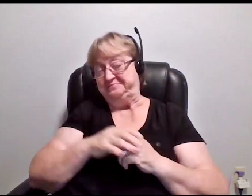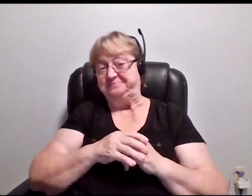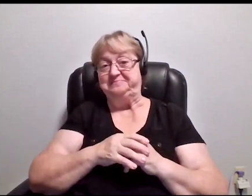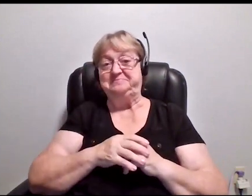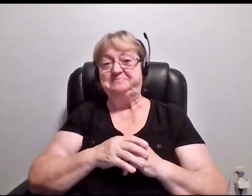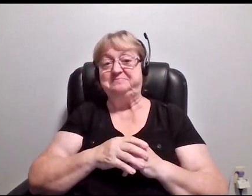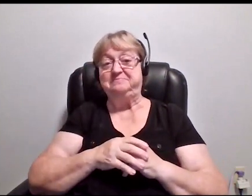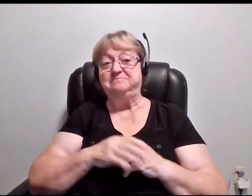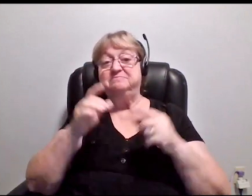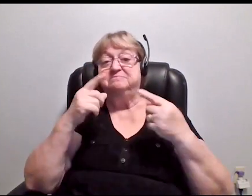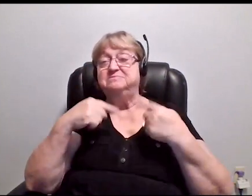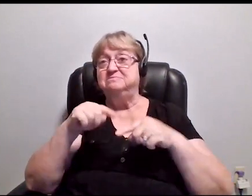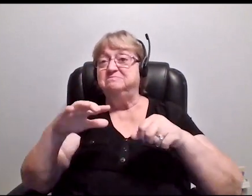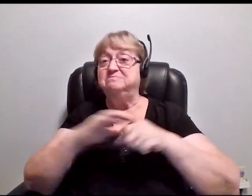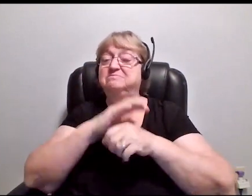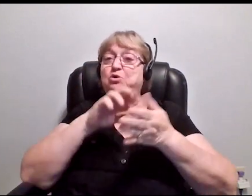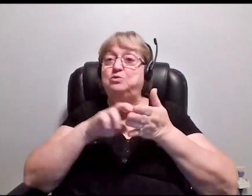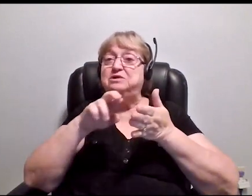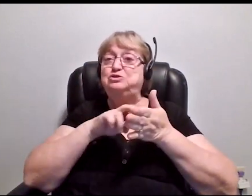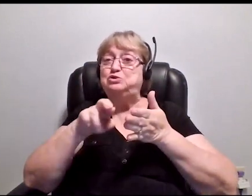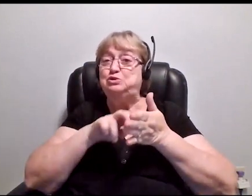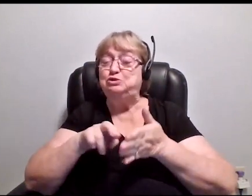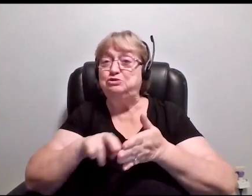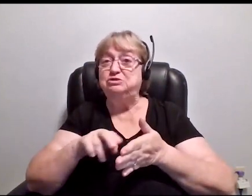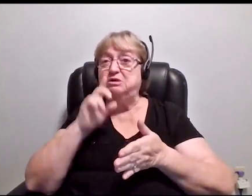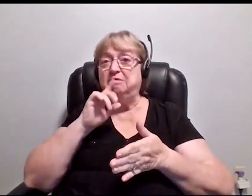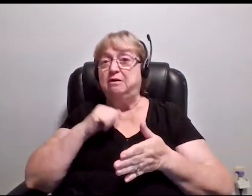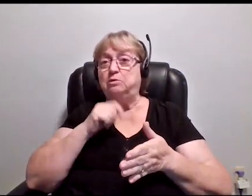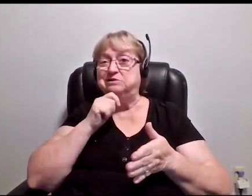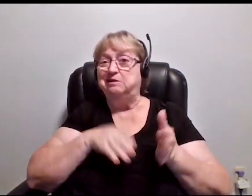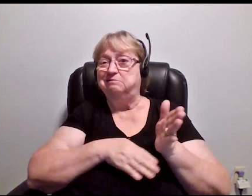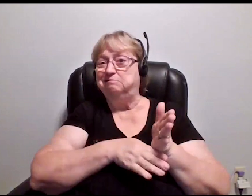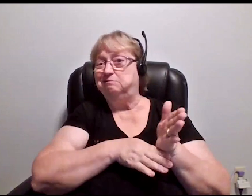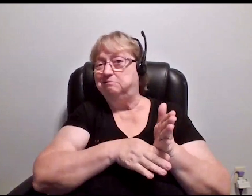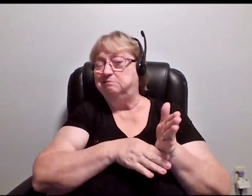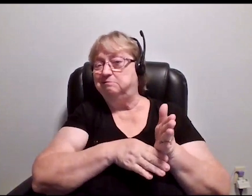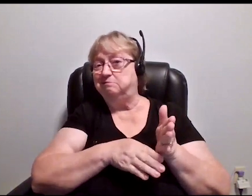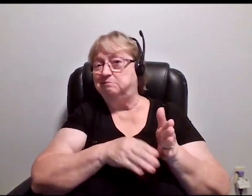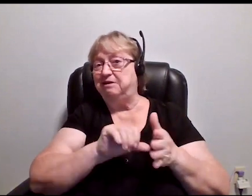Throughout the entire research corpus, there was an under-emphasis on supporting students with hearing impairments,